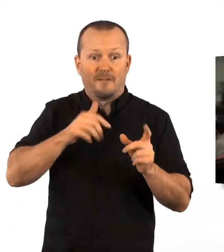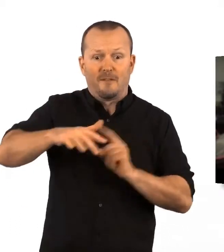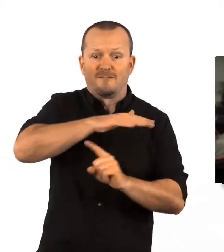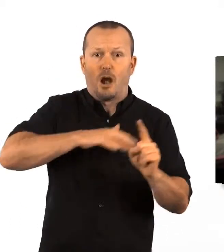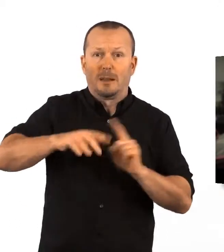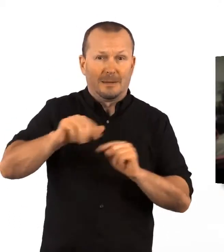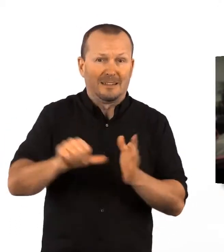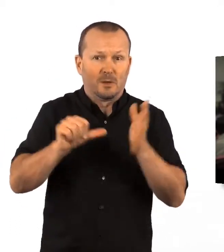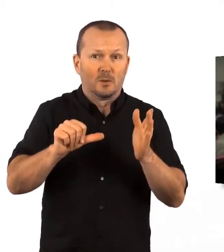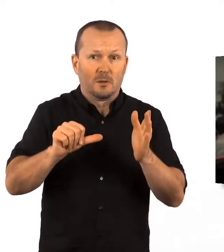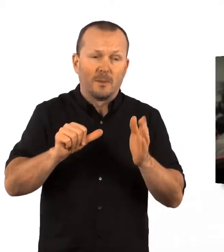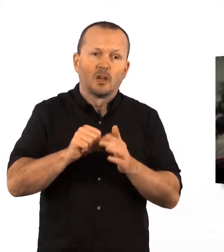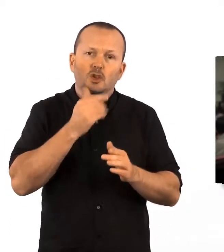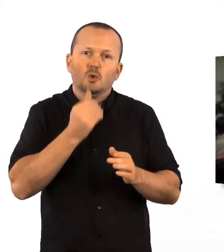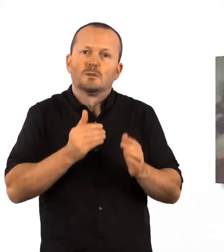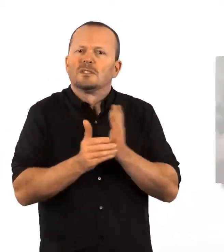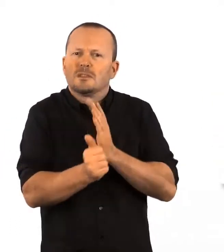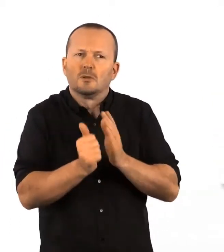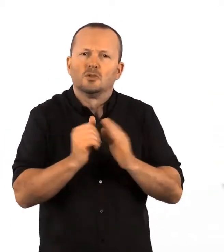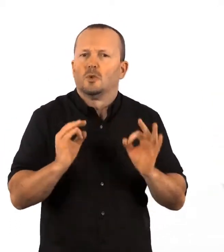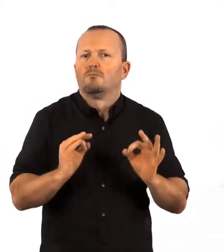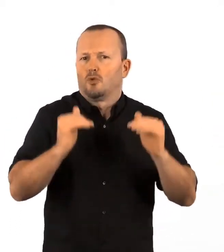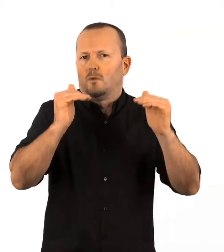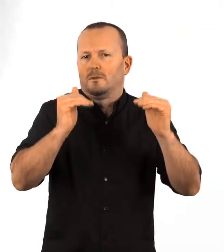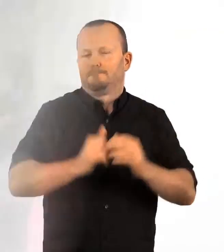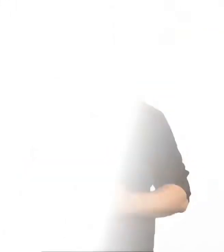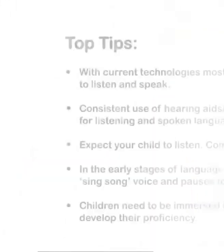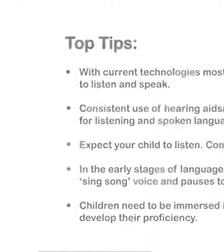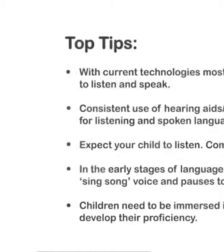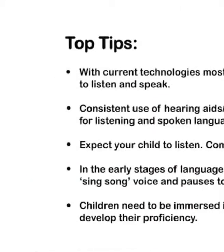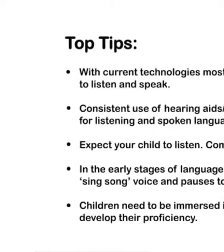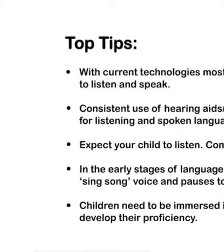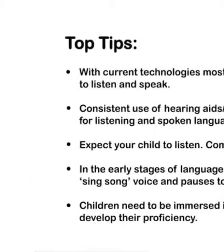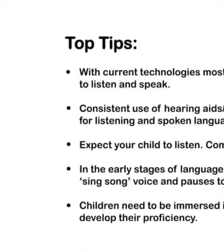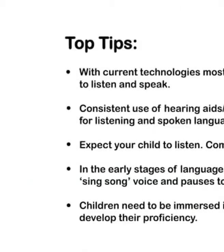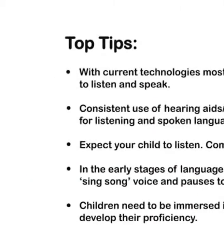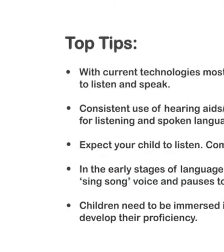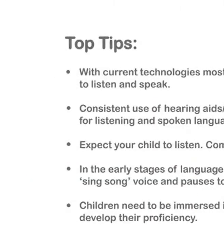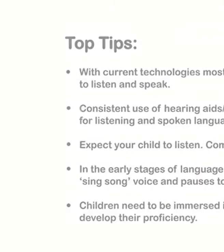listening conditions aren’t so good. PowerPoint on Top Tips for ‘Auditory Verbal Therapy’.